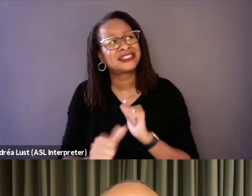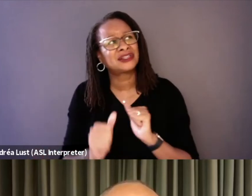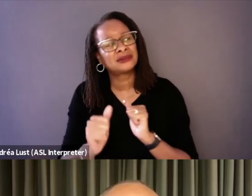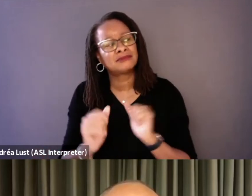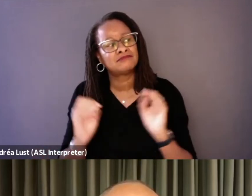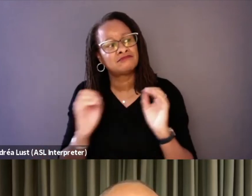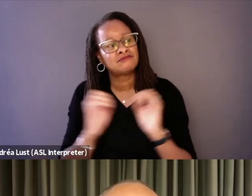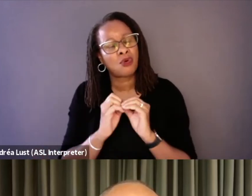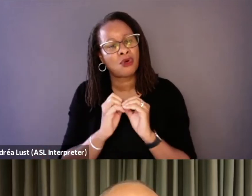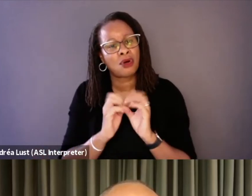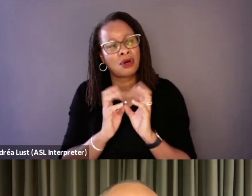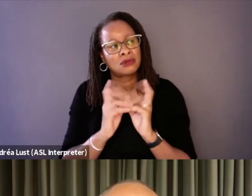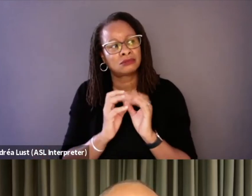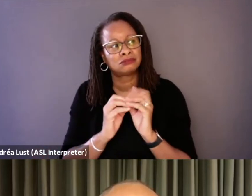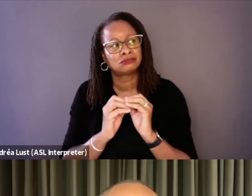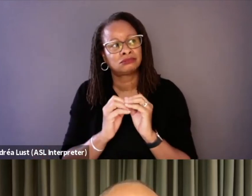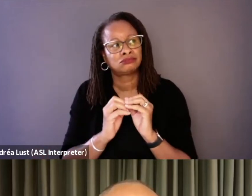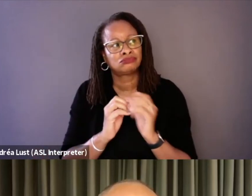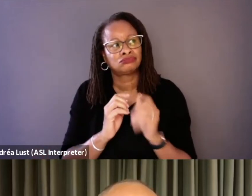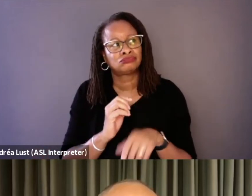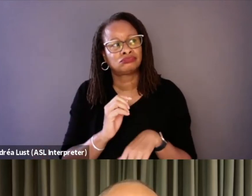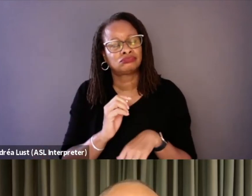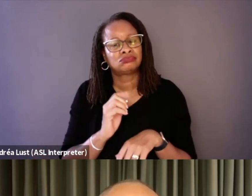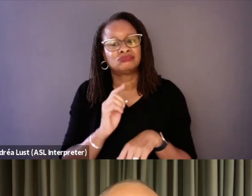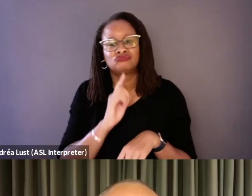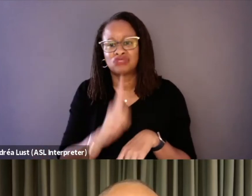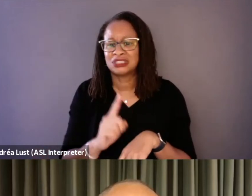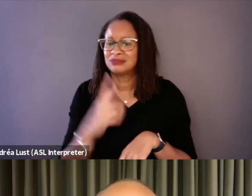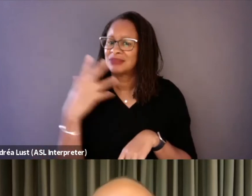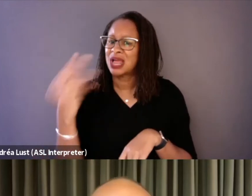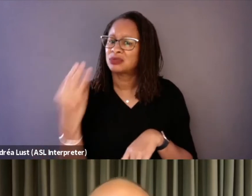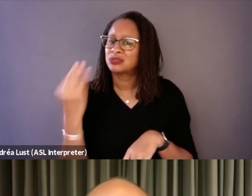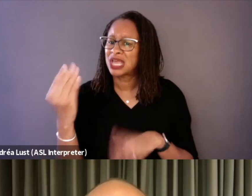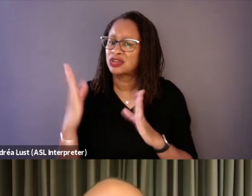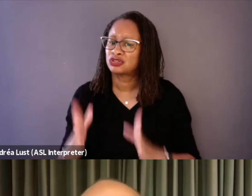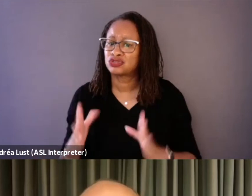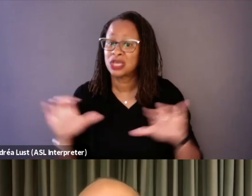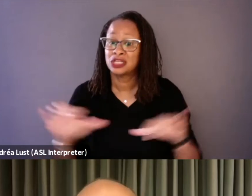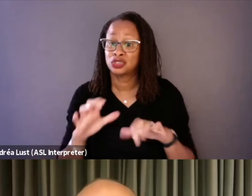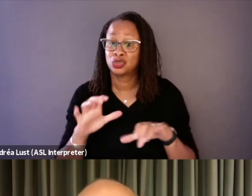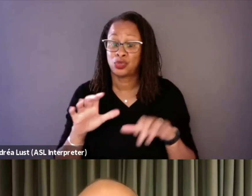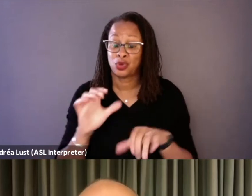seen as real outsiders, I suppose, and could do that work outside of any system.